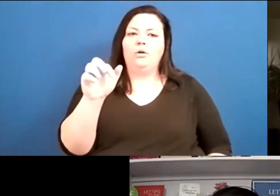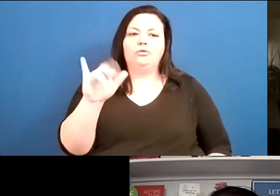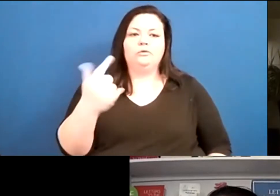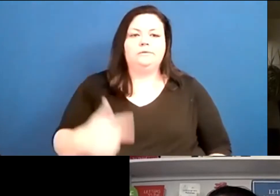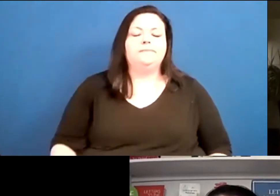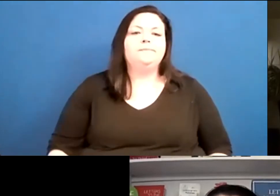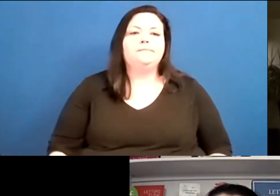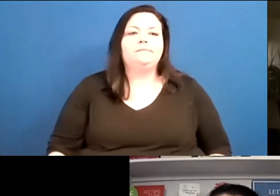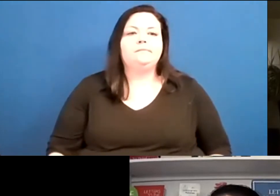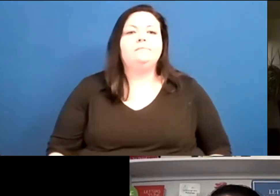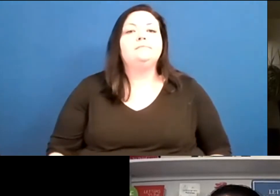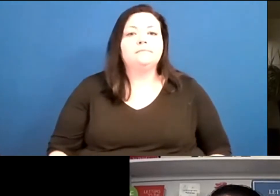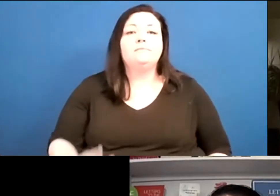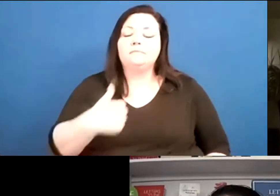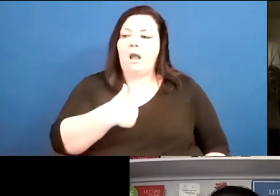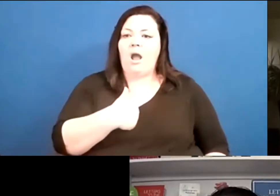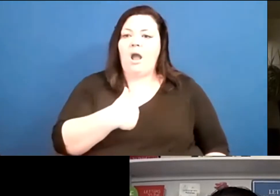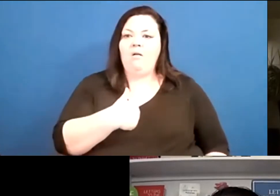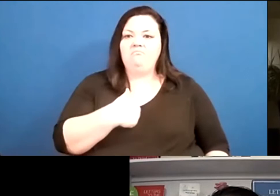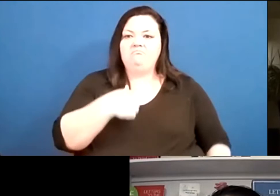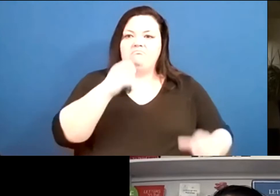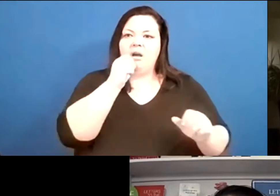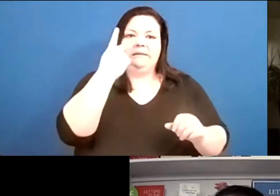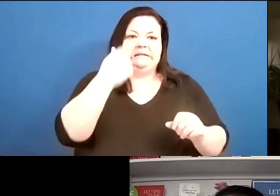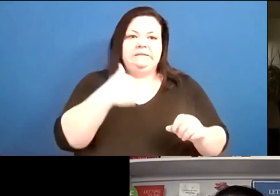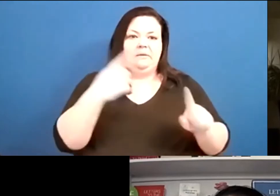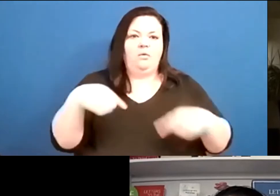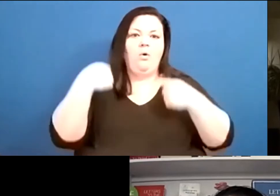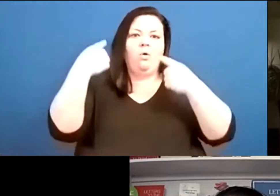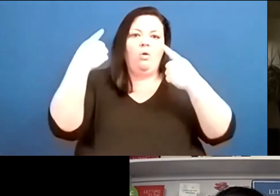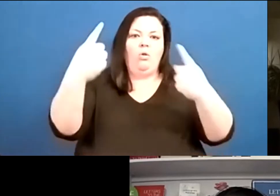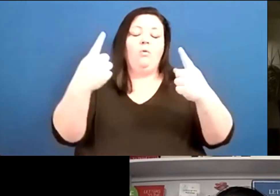I’ve been invisible so long, a survival strategy/ on the fringe and then—/